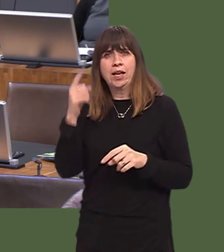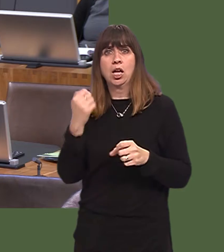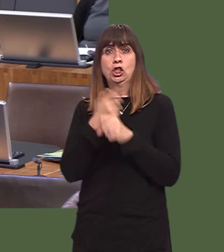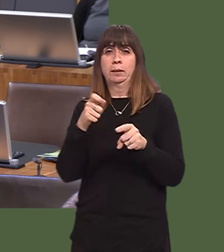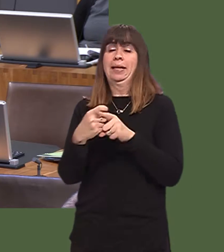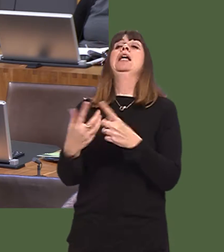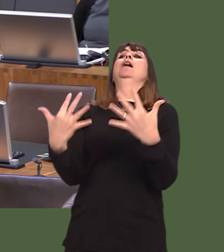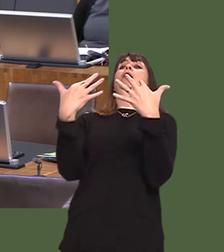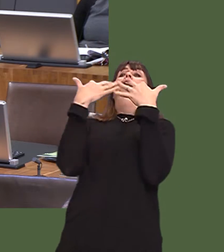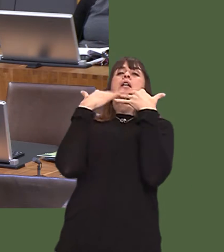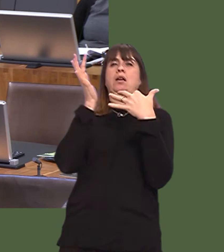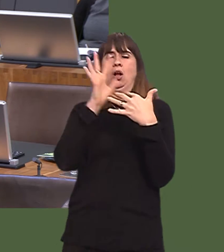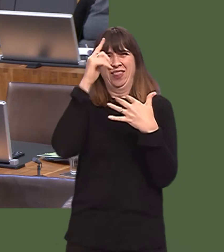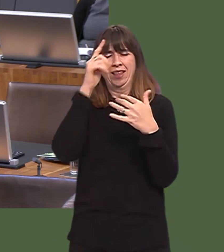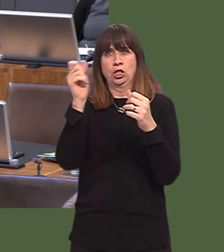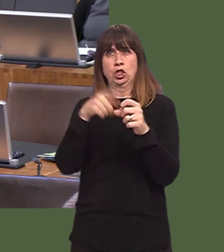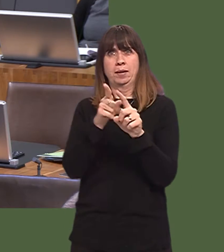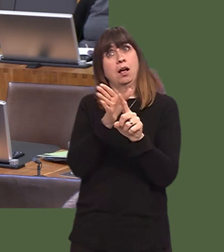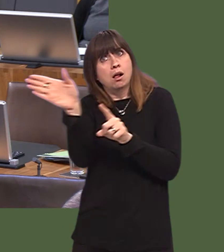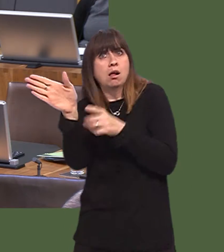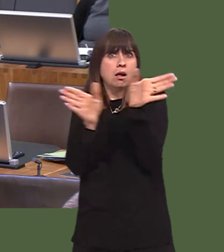piling all the pressure onto GPs, when people could go somewhere else.